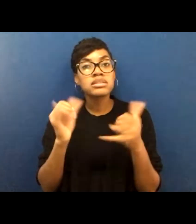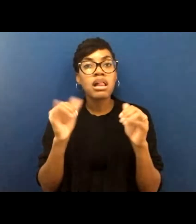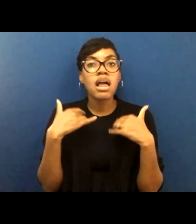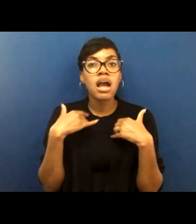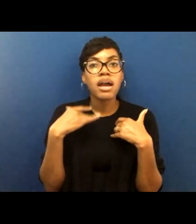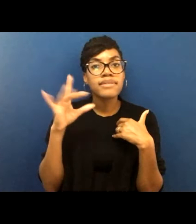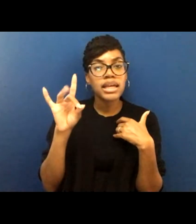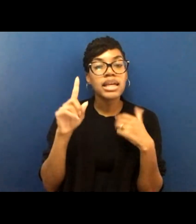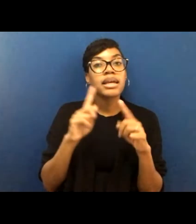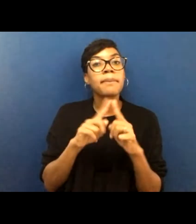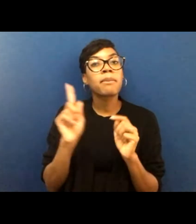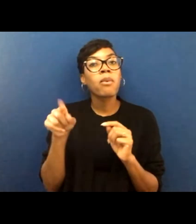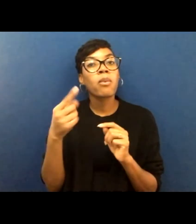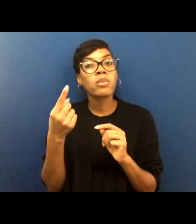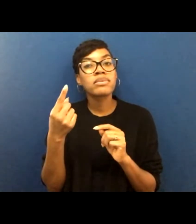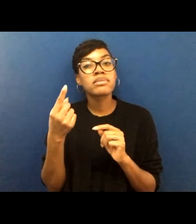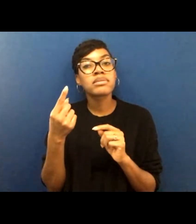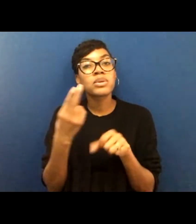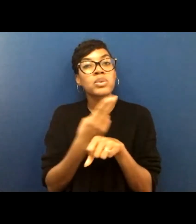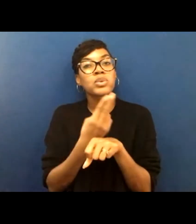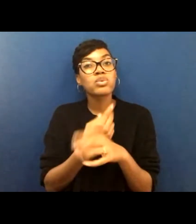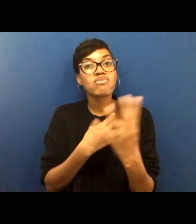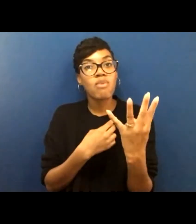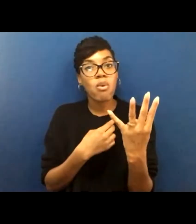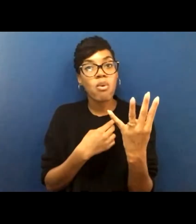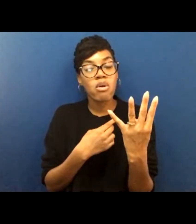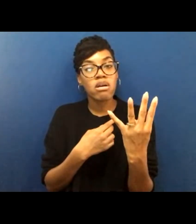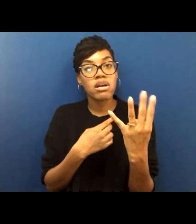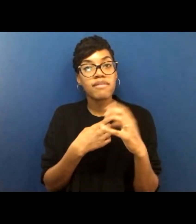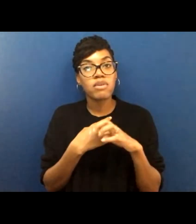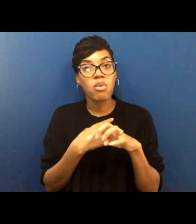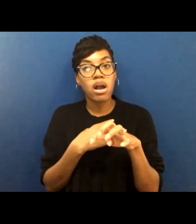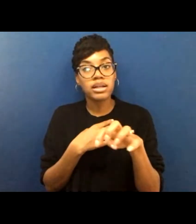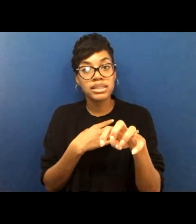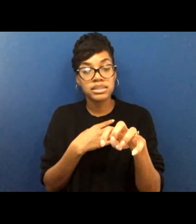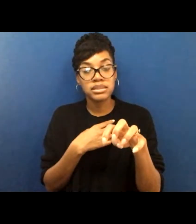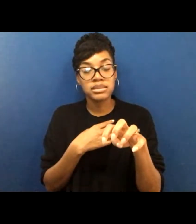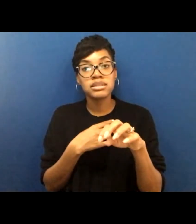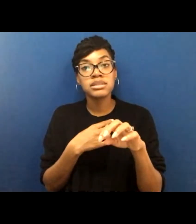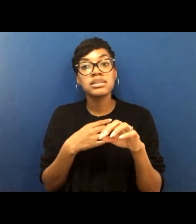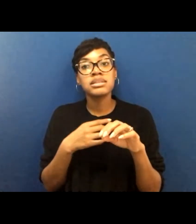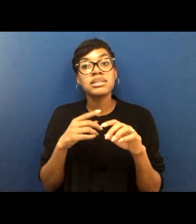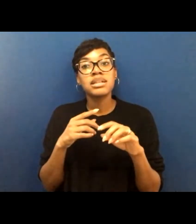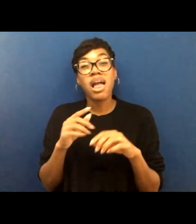but they're modified to hold them inside the shell. So they walk with four legs and the other extra four legs